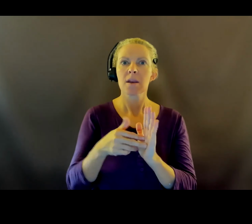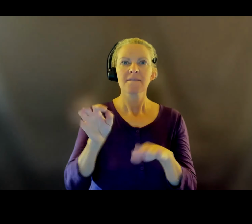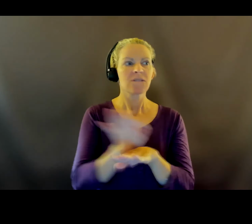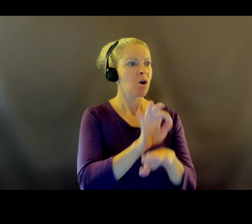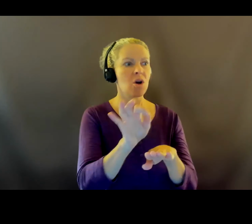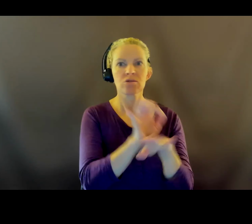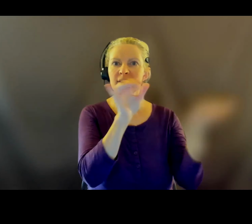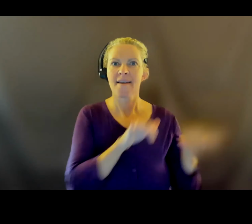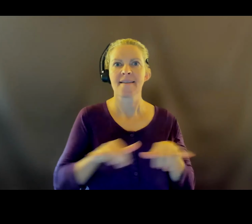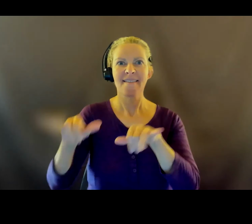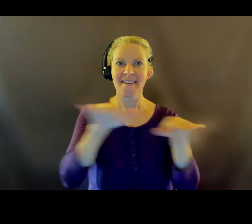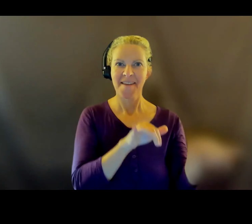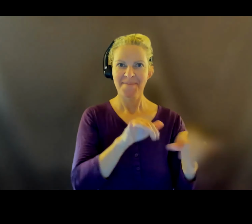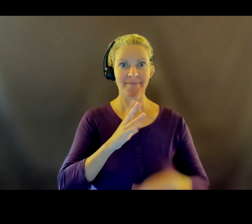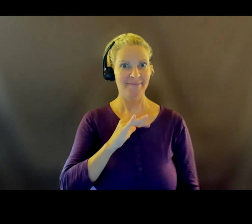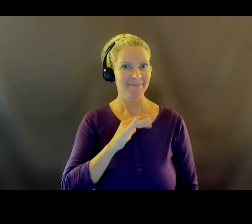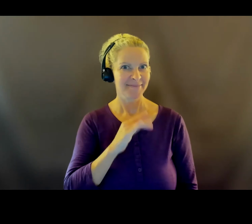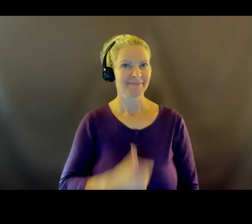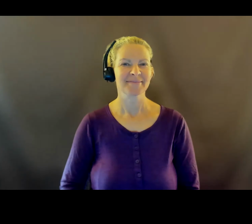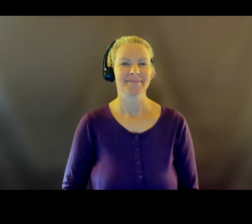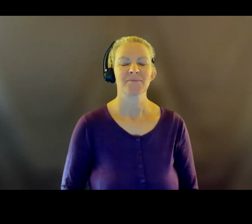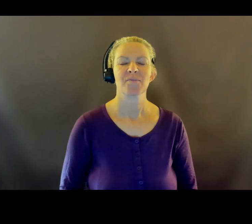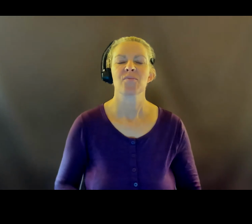I want to show you something that blows my mind also.